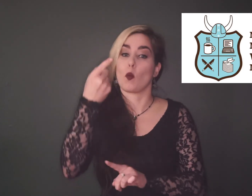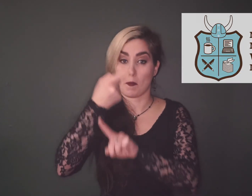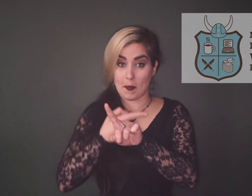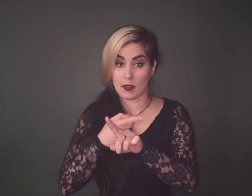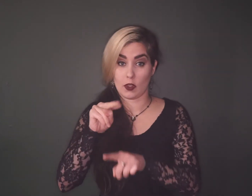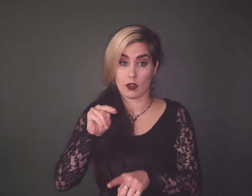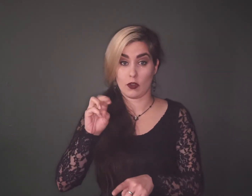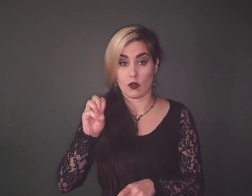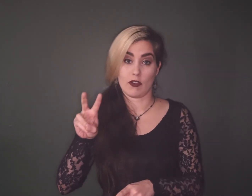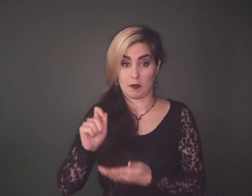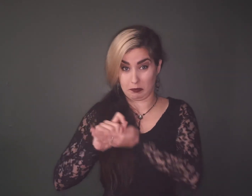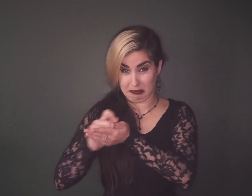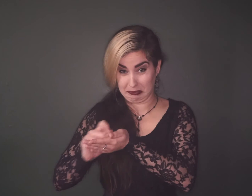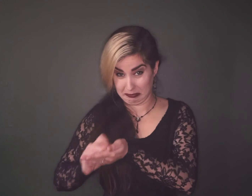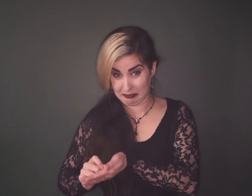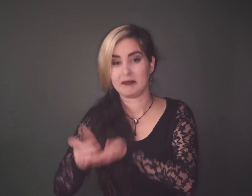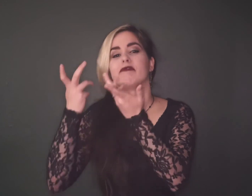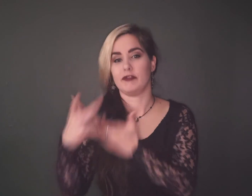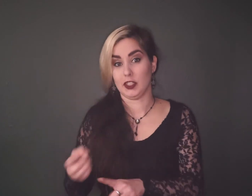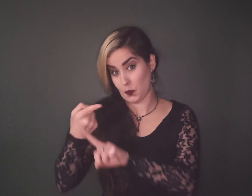It's an event where you write a book in a single month